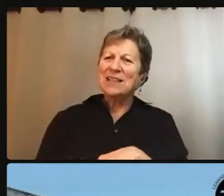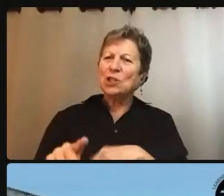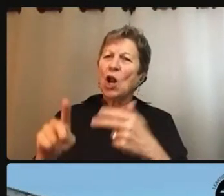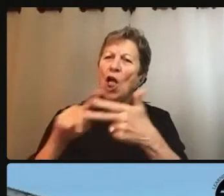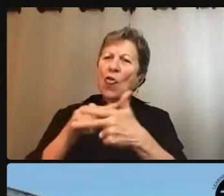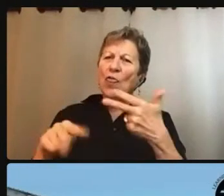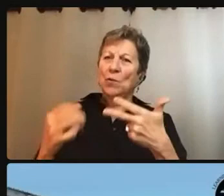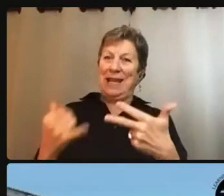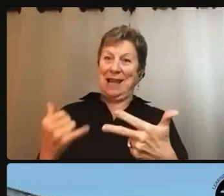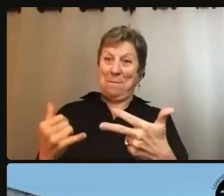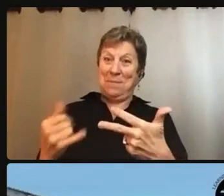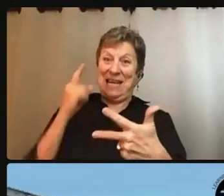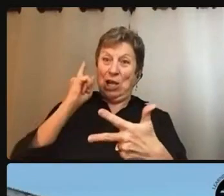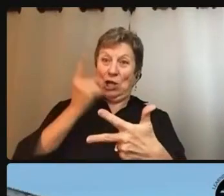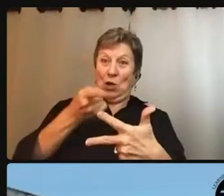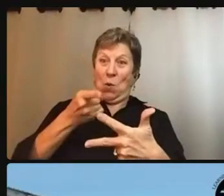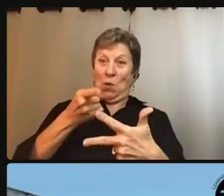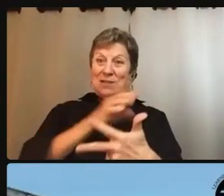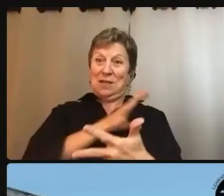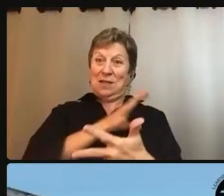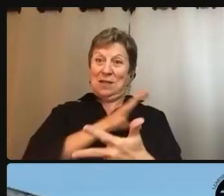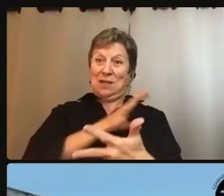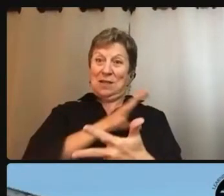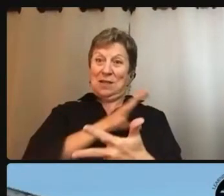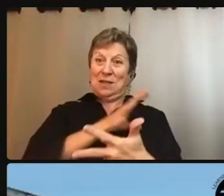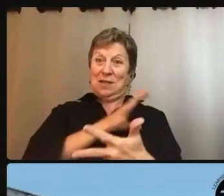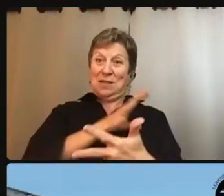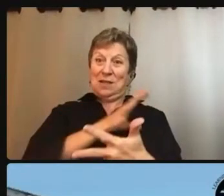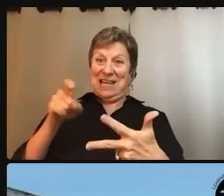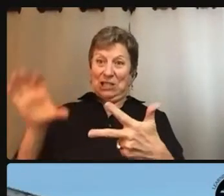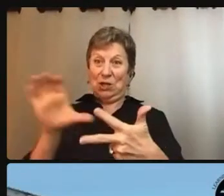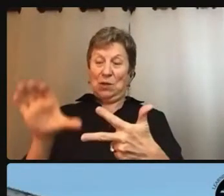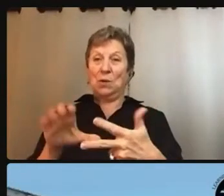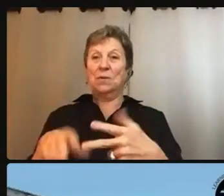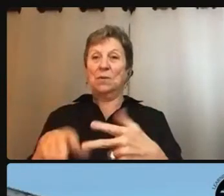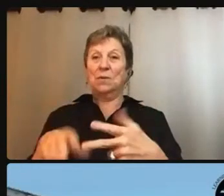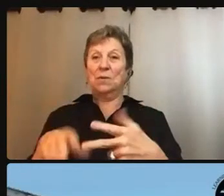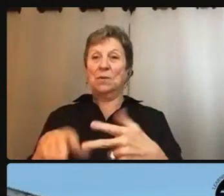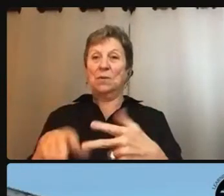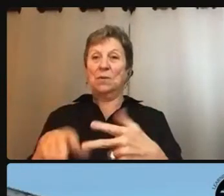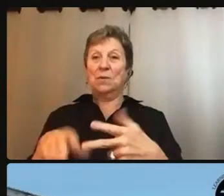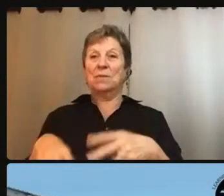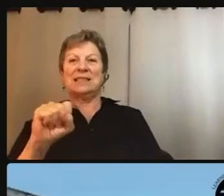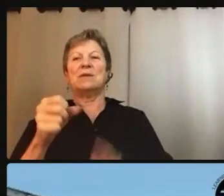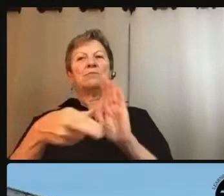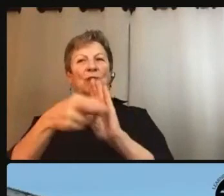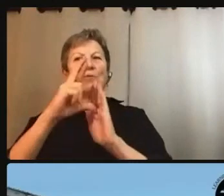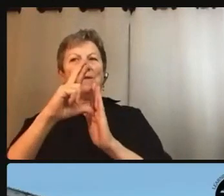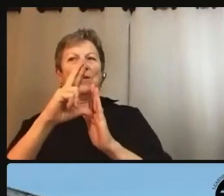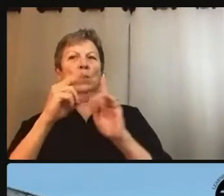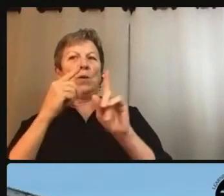GIVEN WHAT YOU KNOW ABOUT SALEM KAISER, WHAT ARE THE THREE